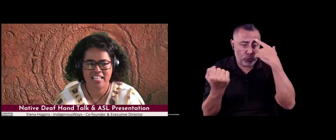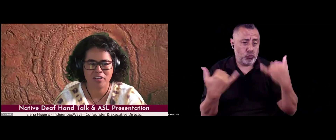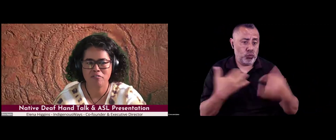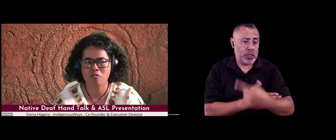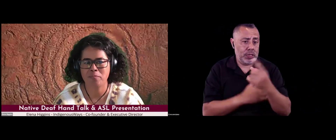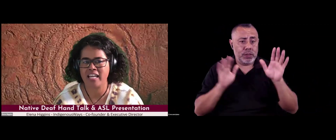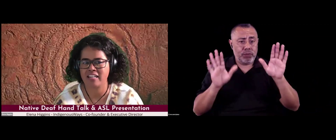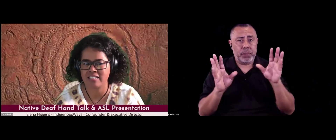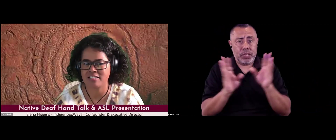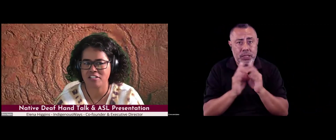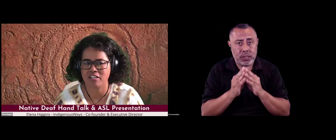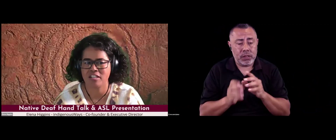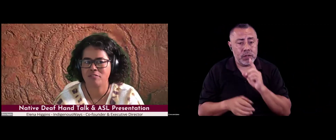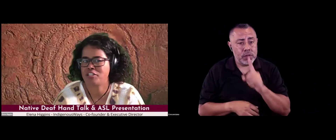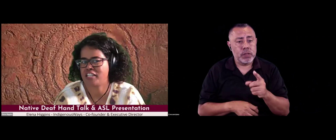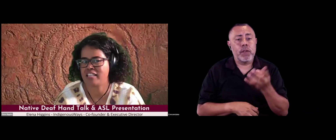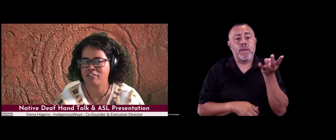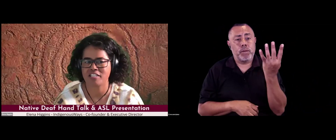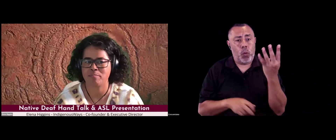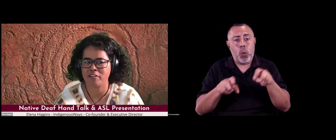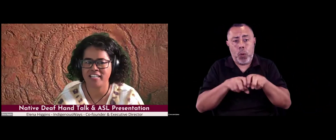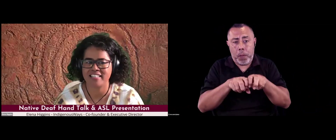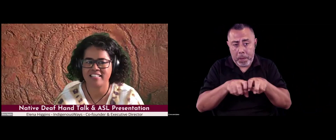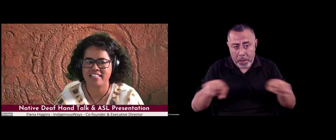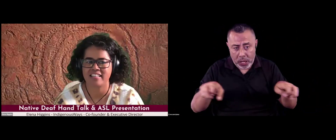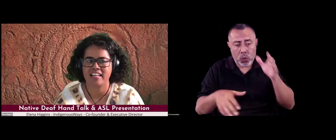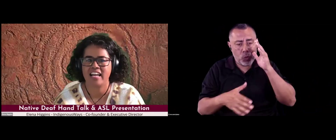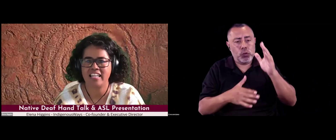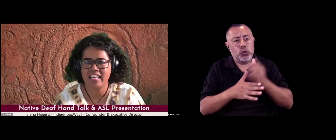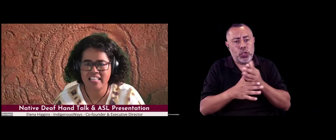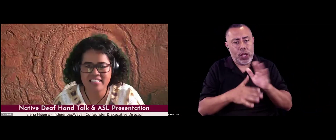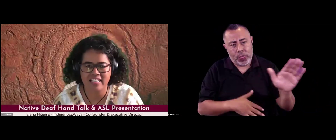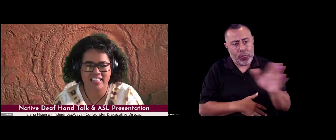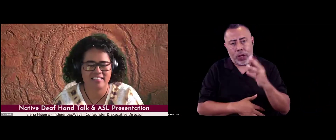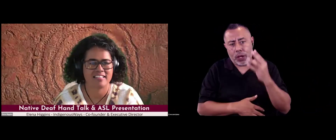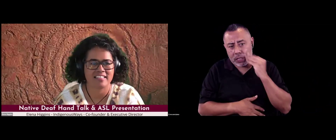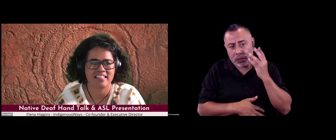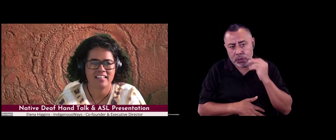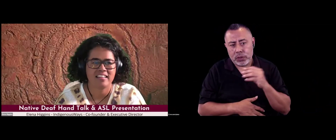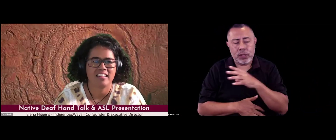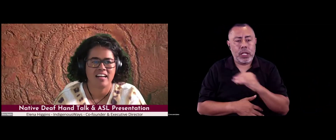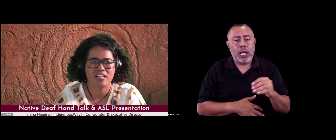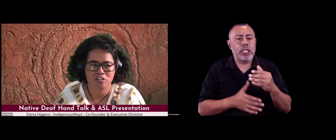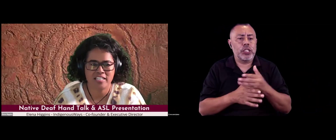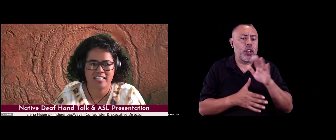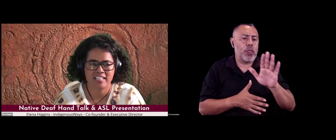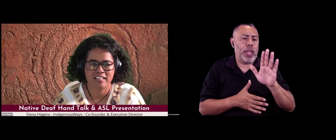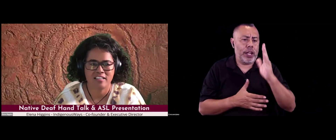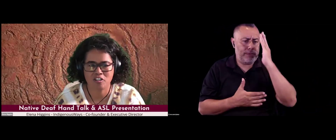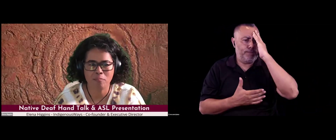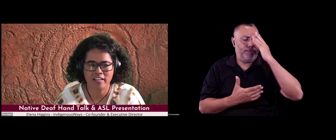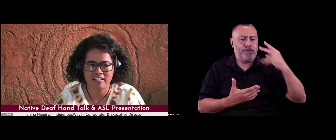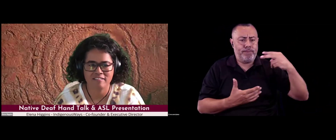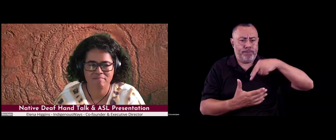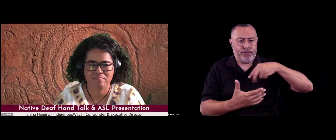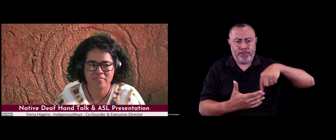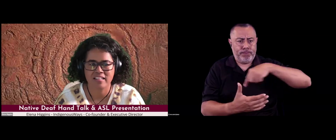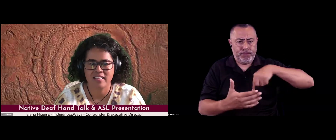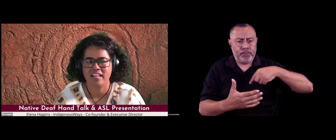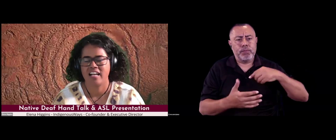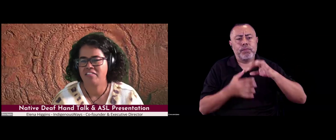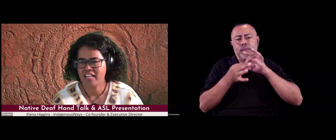Having 4 panelists. We share their experience. And insights. Addressing the topic.